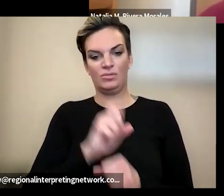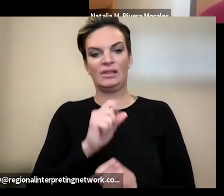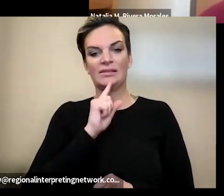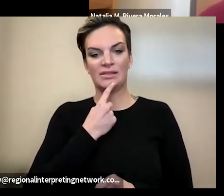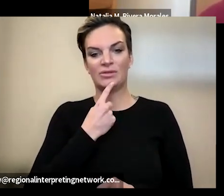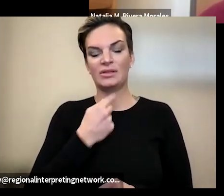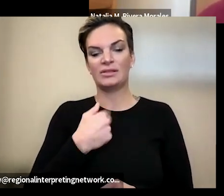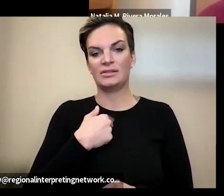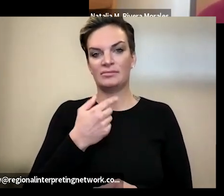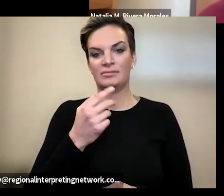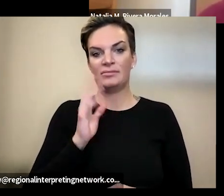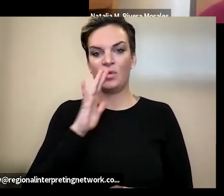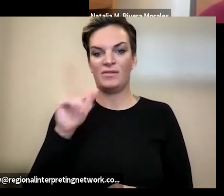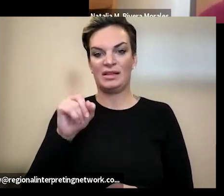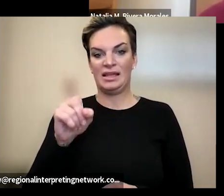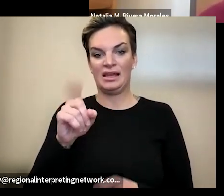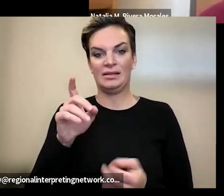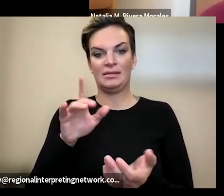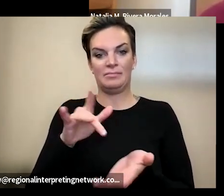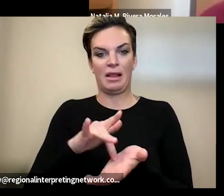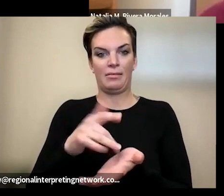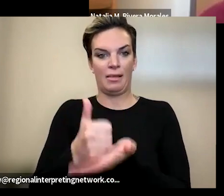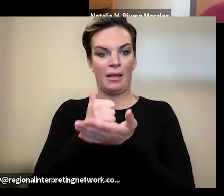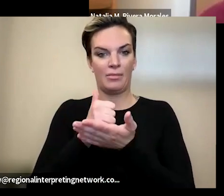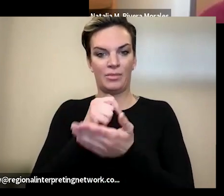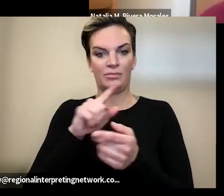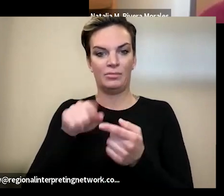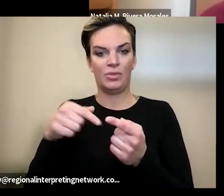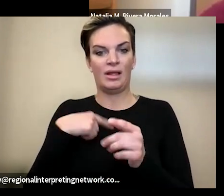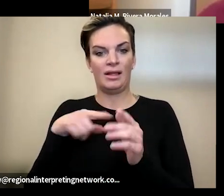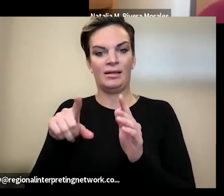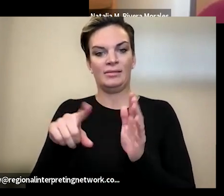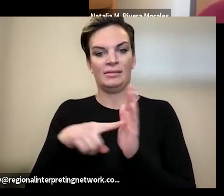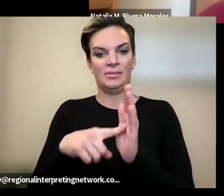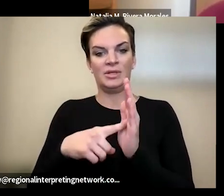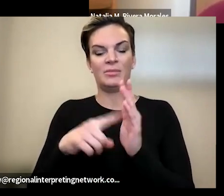needed medical intervention like immediately when I started having symptoms, but there was no one to